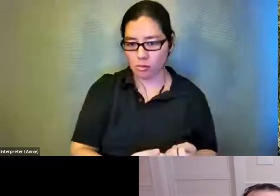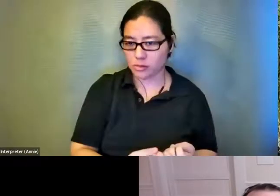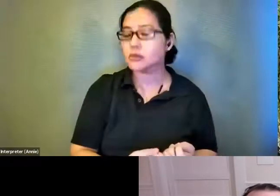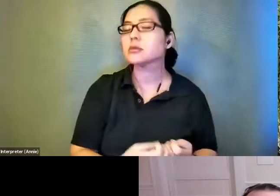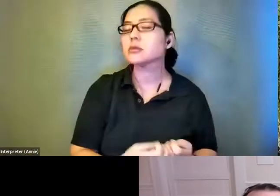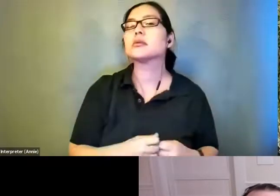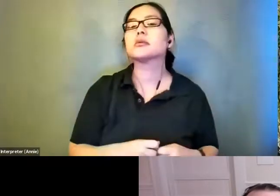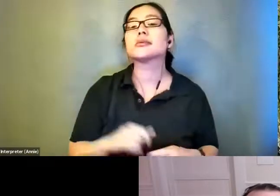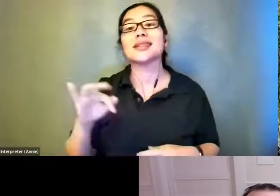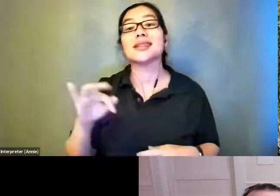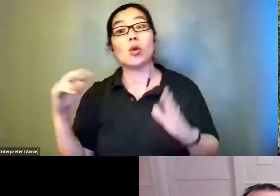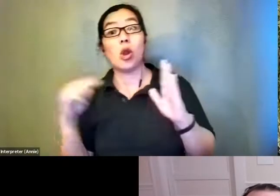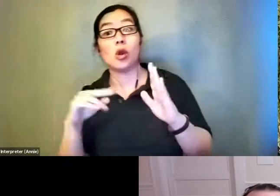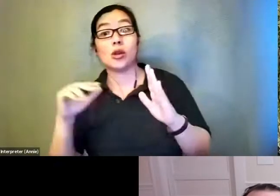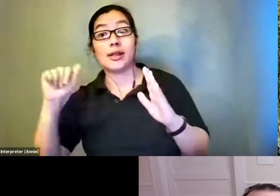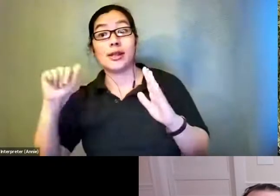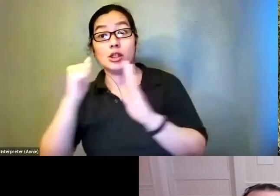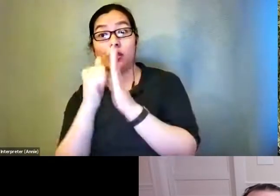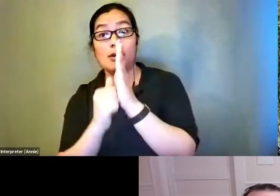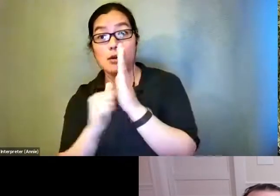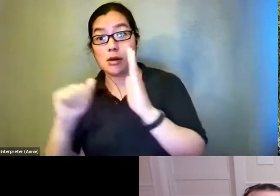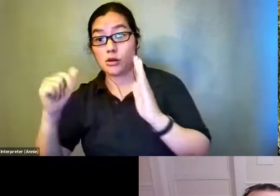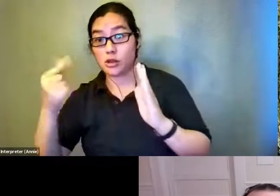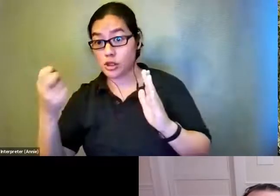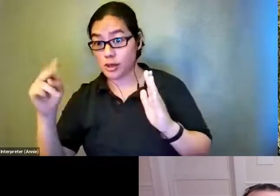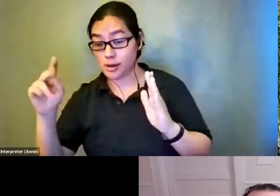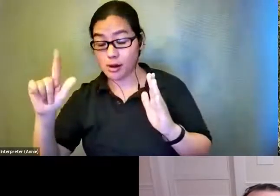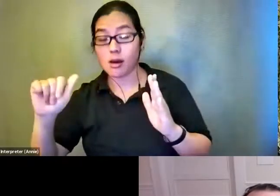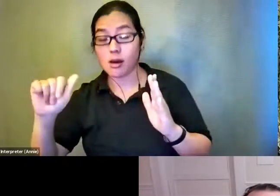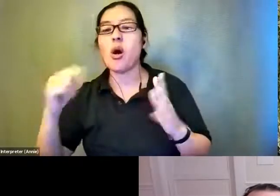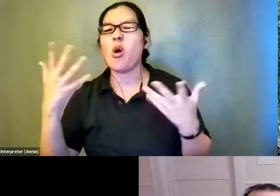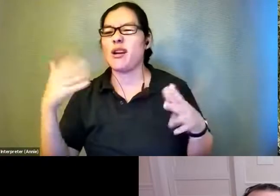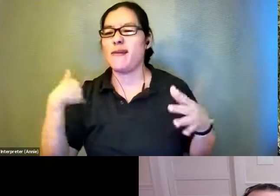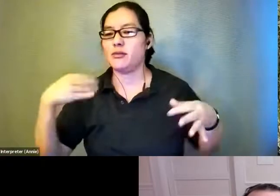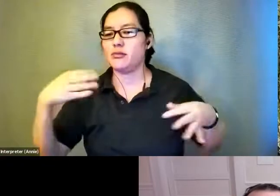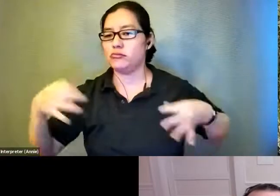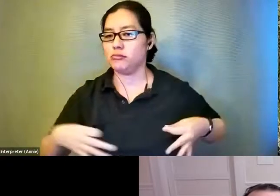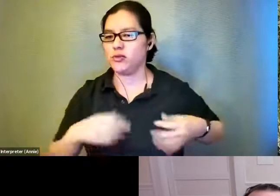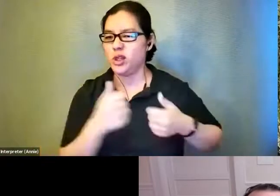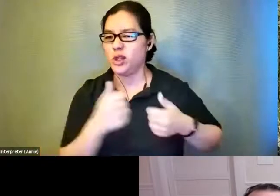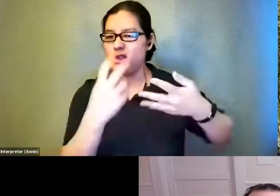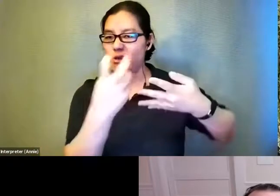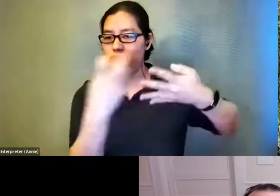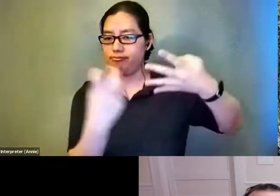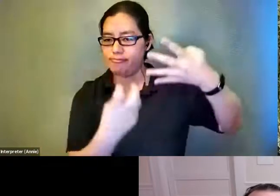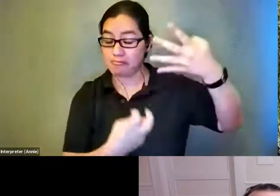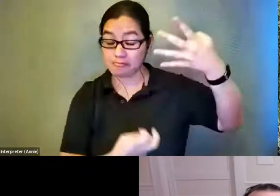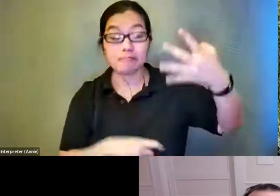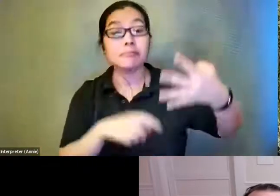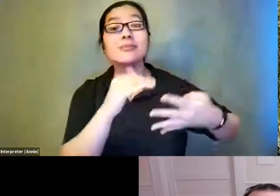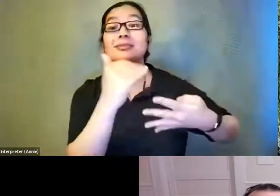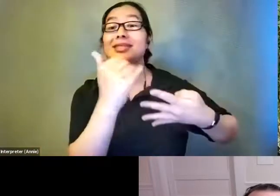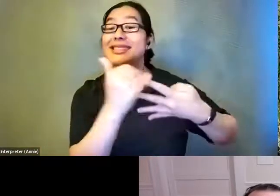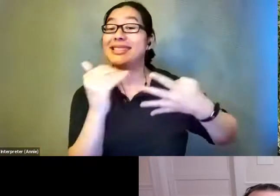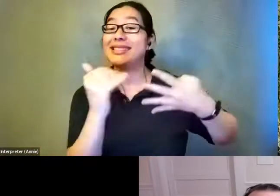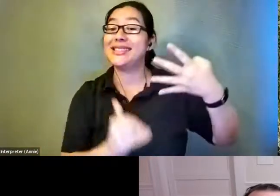our agenda there's a description for each panel. You might also notice for each panel we've tried really hard to